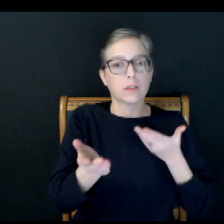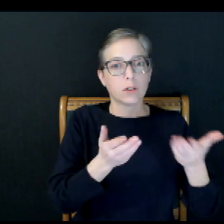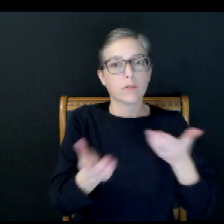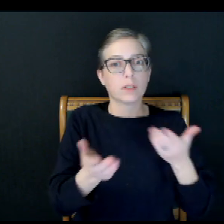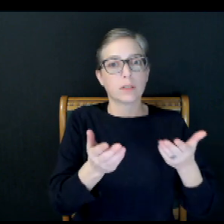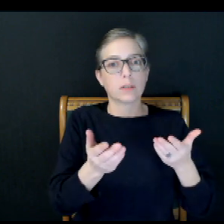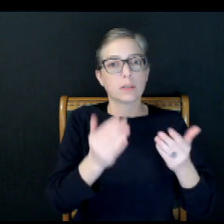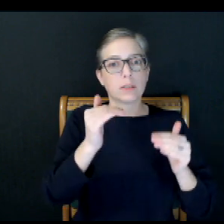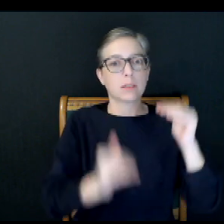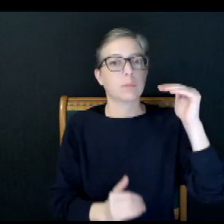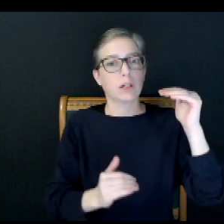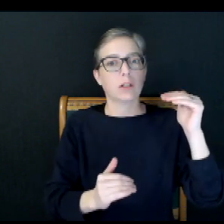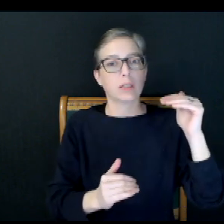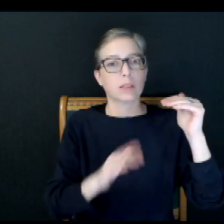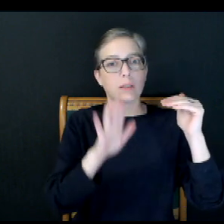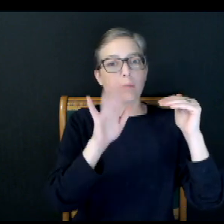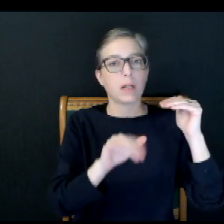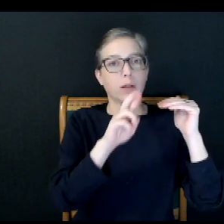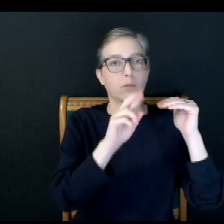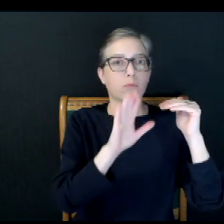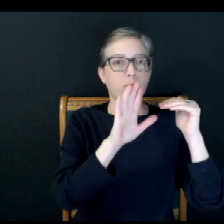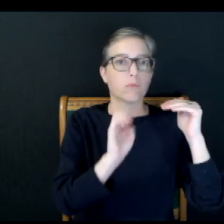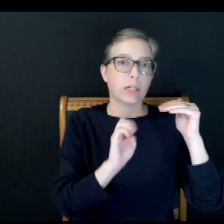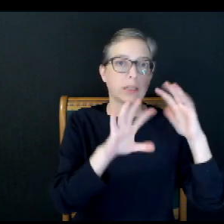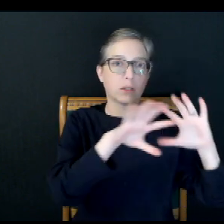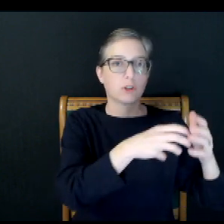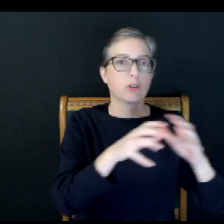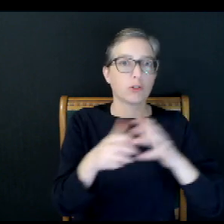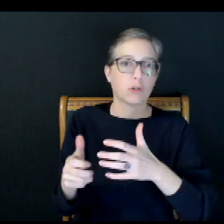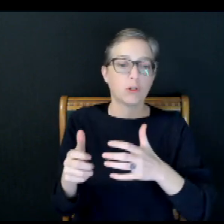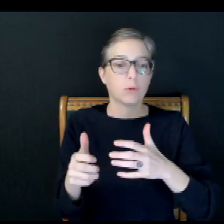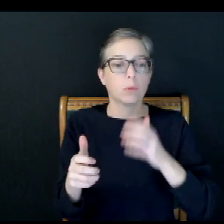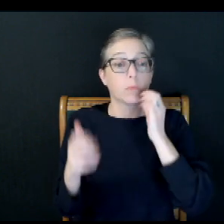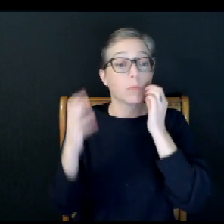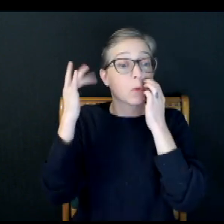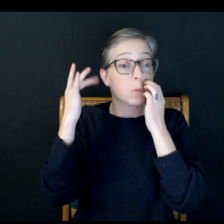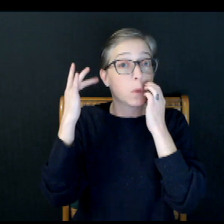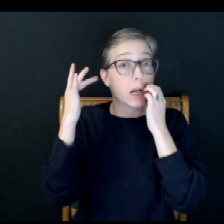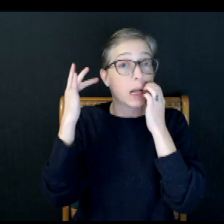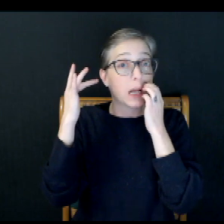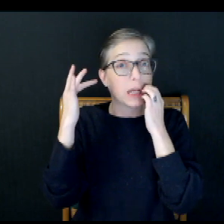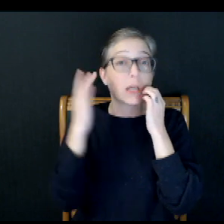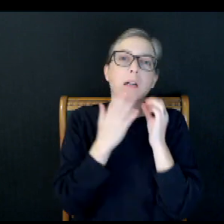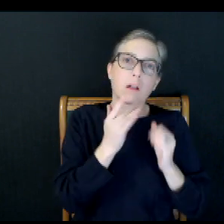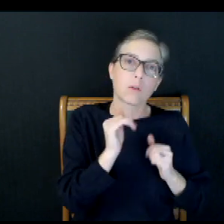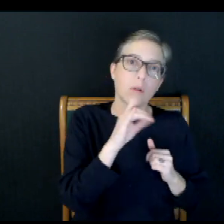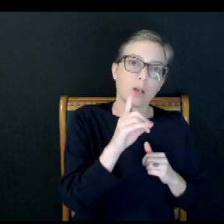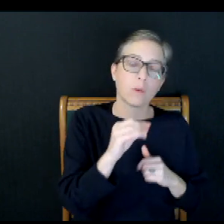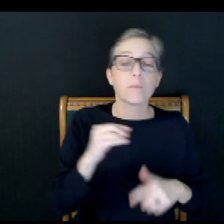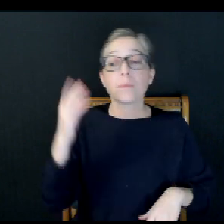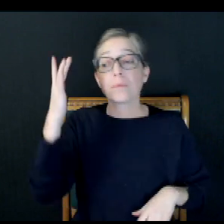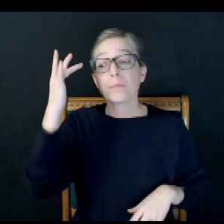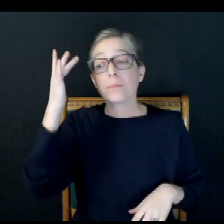ethnicity group in Colorado. And we believe that is because when we looked at it by service provider,